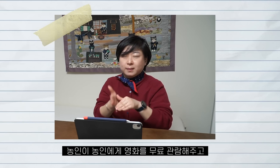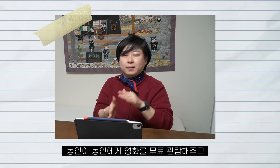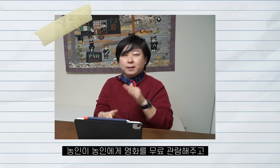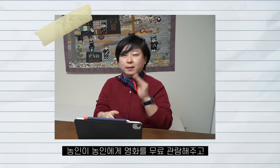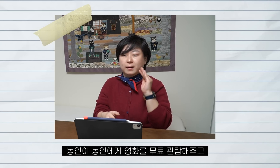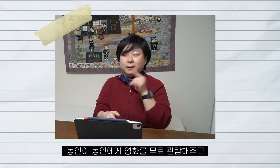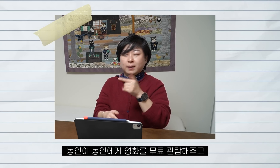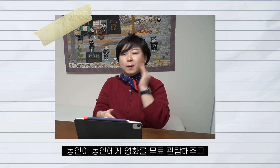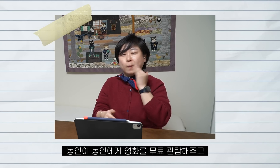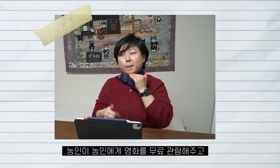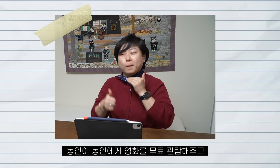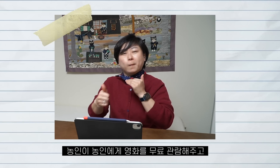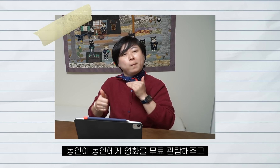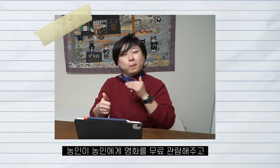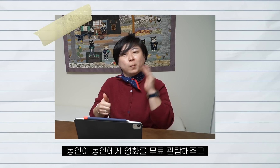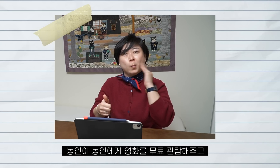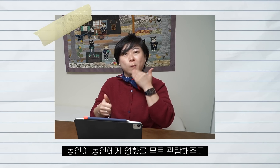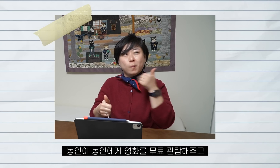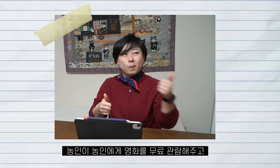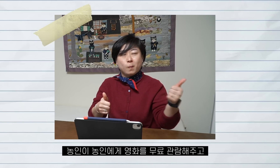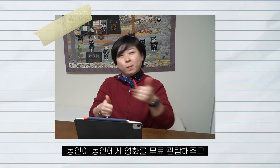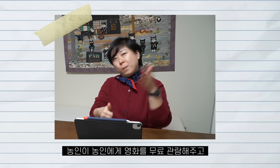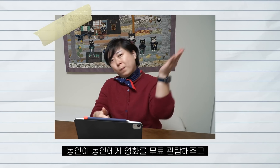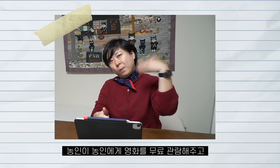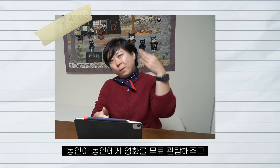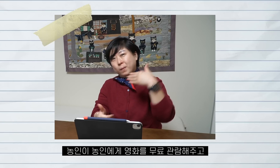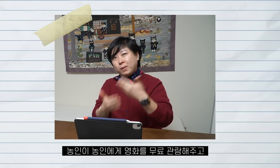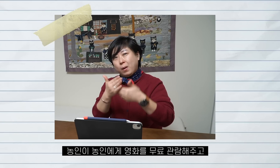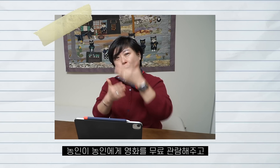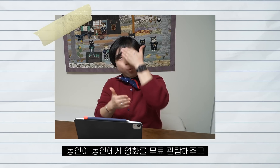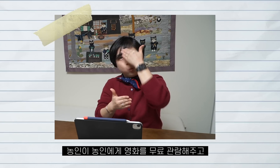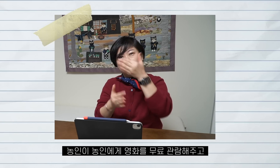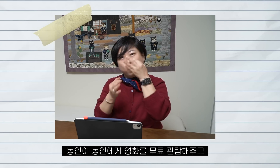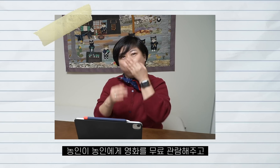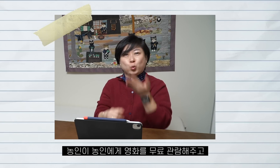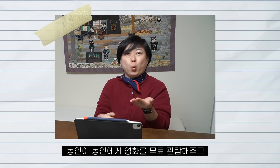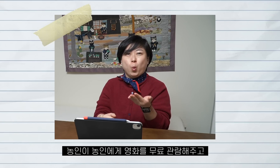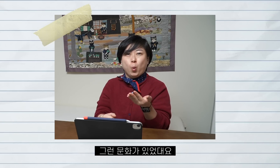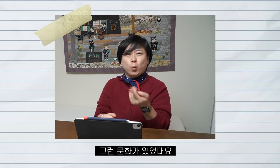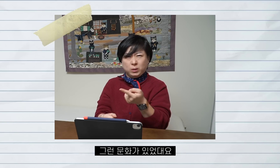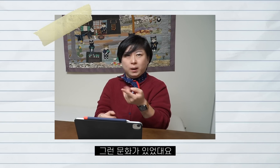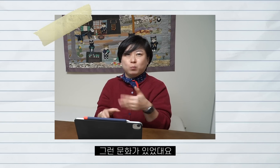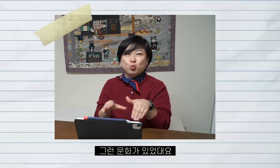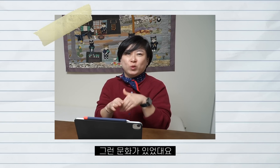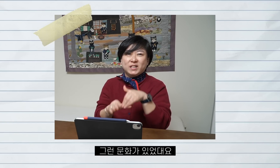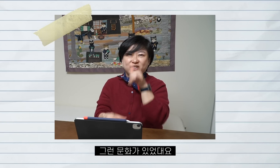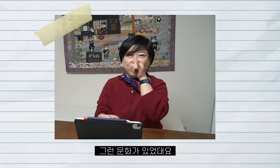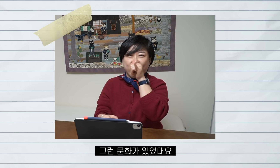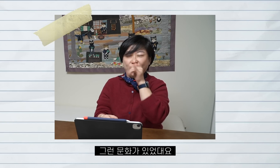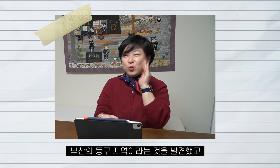It is said that there was such a culture that the deaf gave free movies to the deaf.